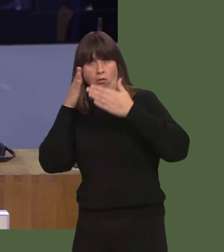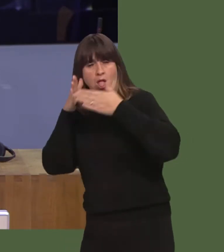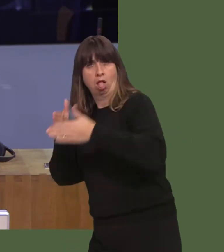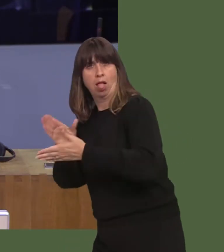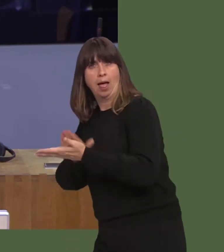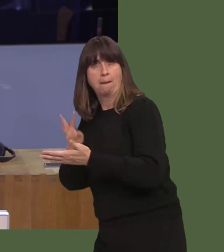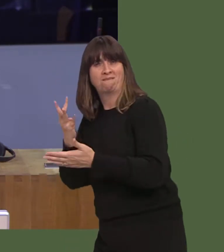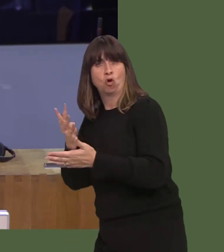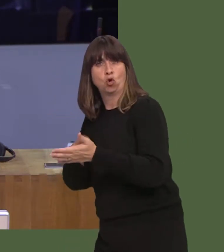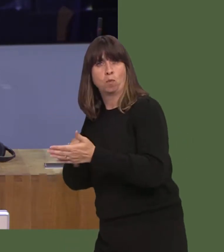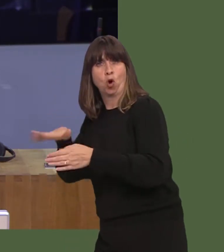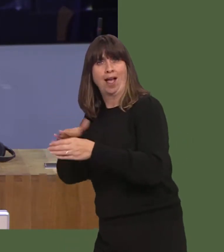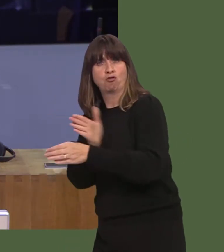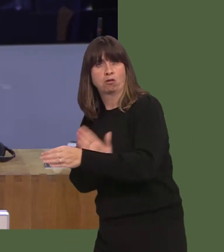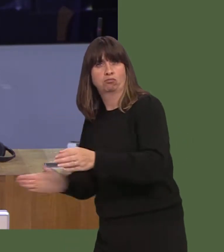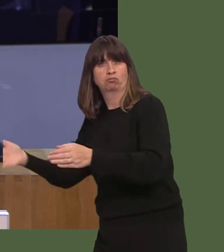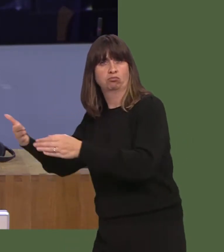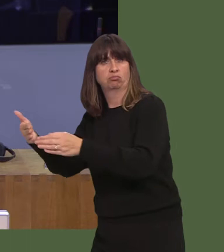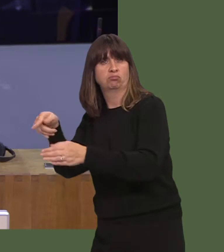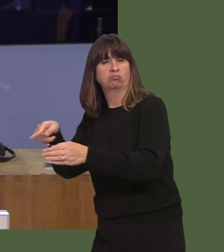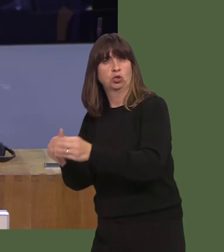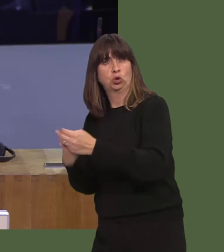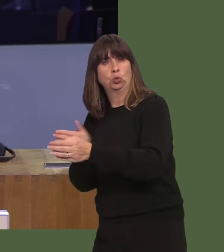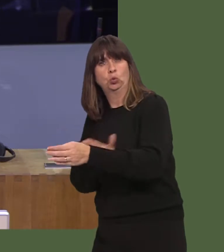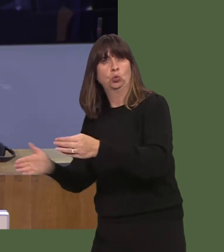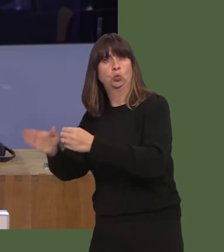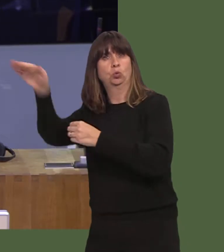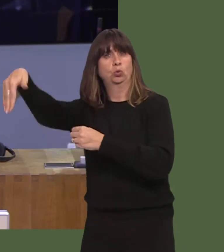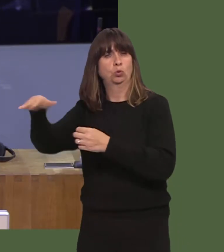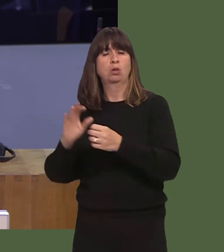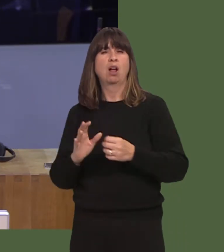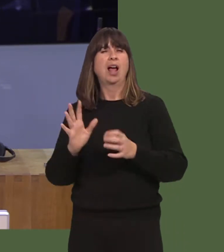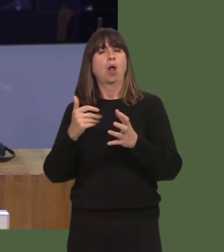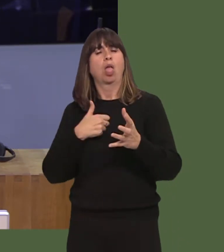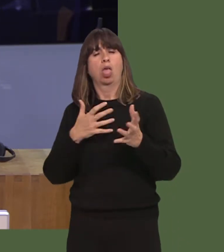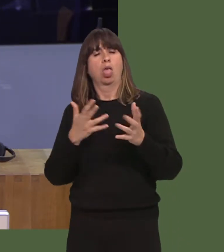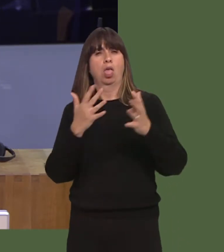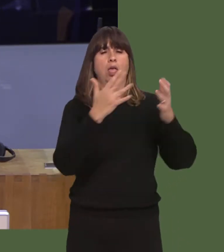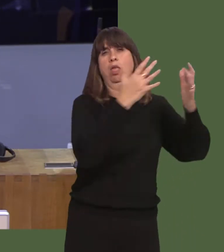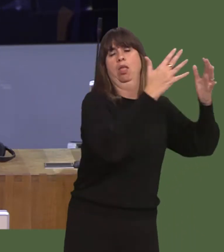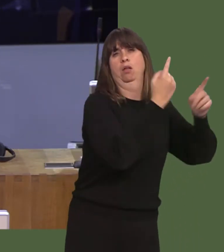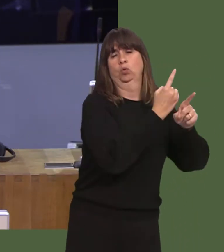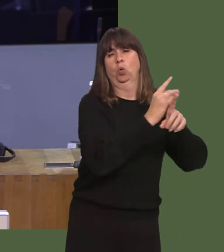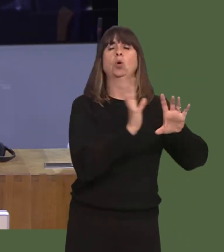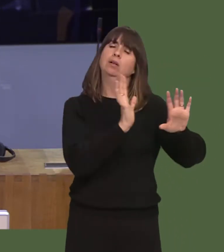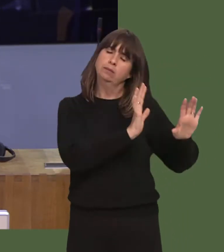So, there may be some uncertainty over the south Wales metro. But, anyway, I don't want to go down that avenue today.